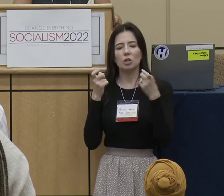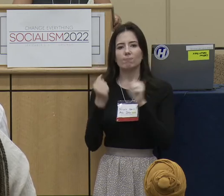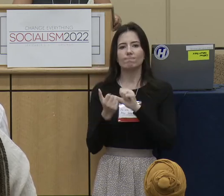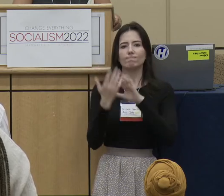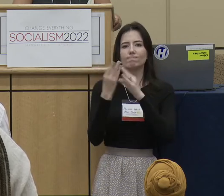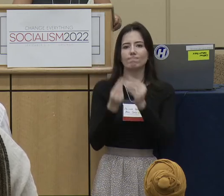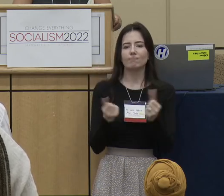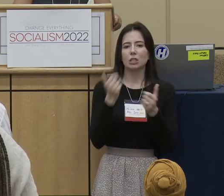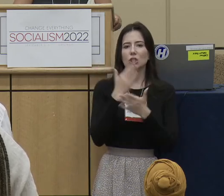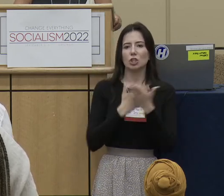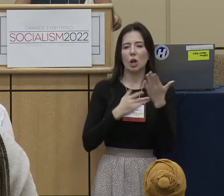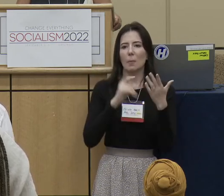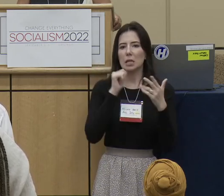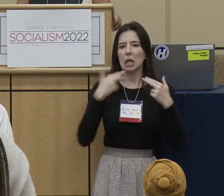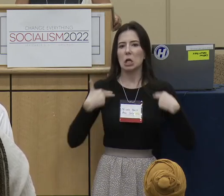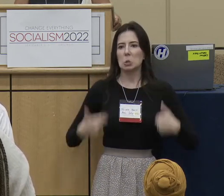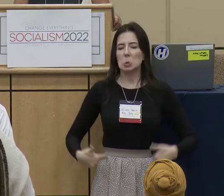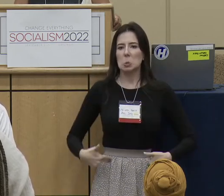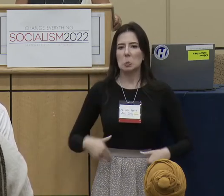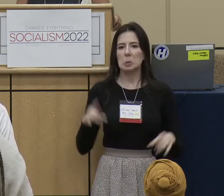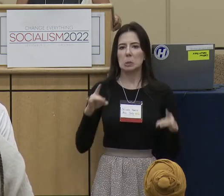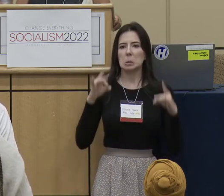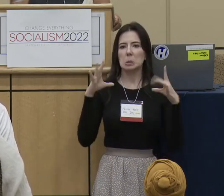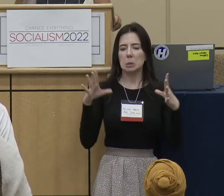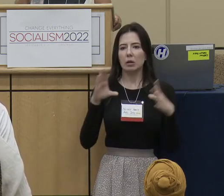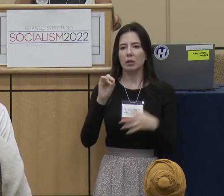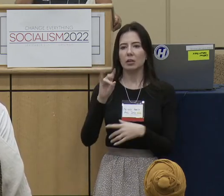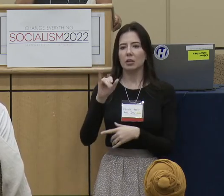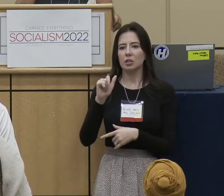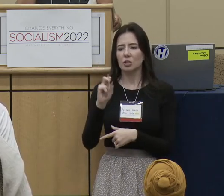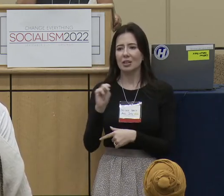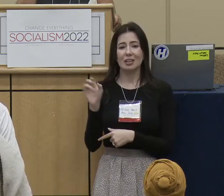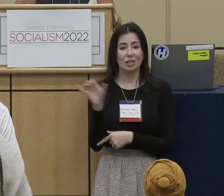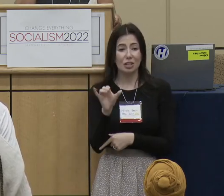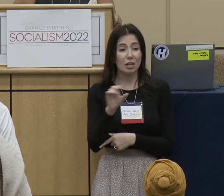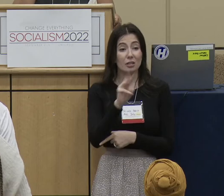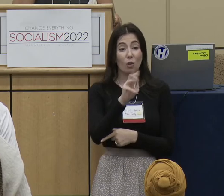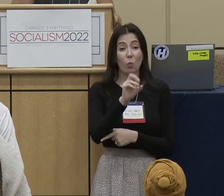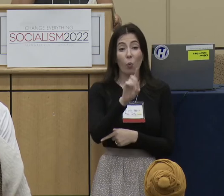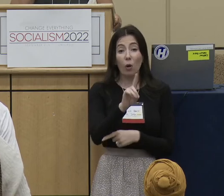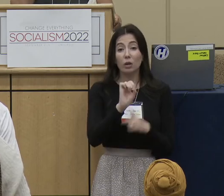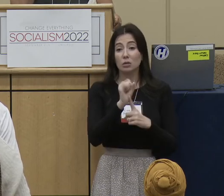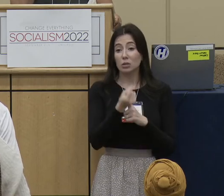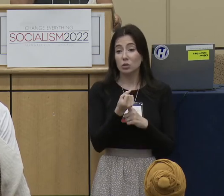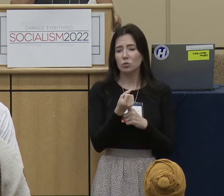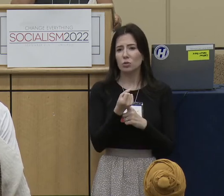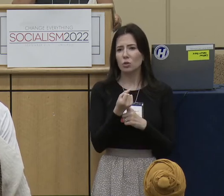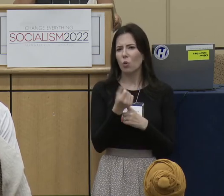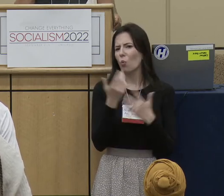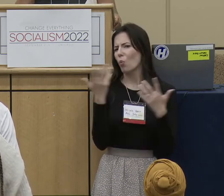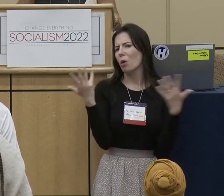, and just basically dealing with some of the inhumane conditions inside of the Illinois prisons, such as the